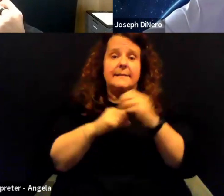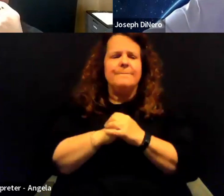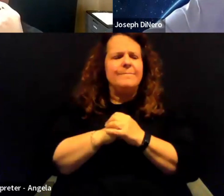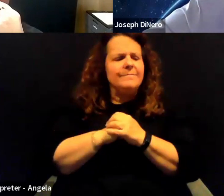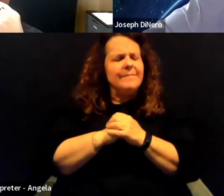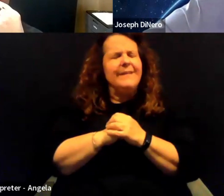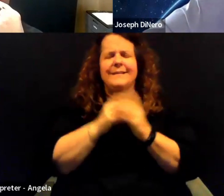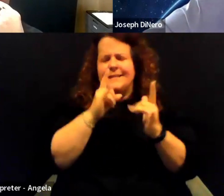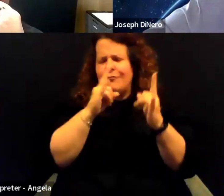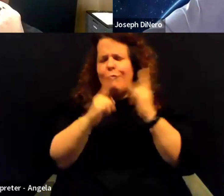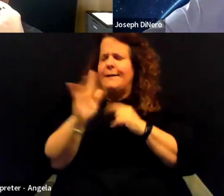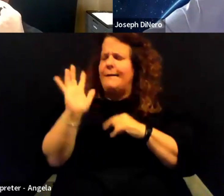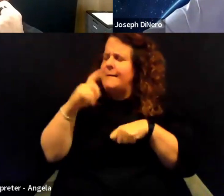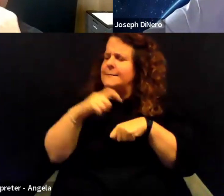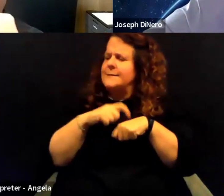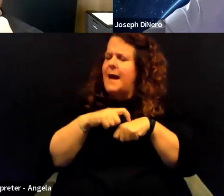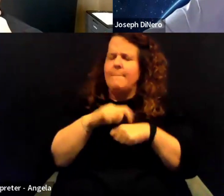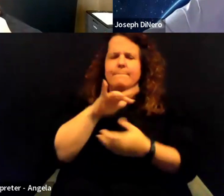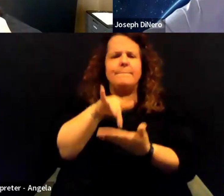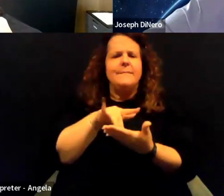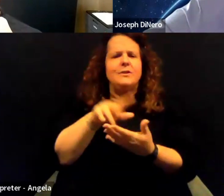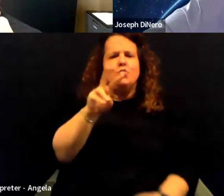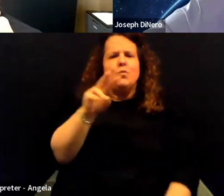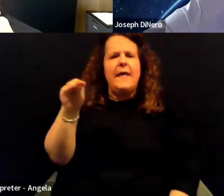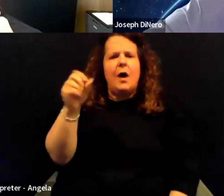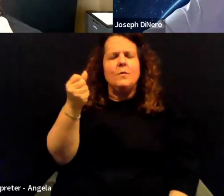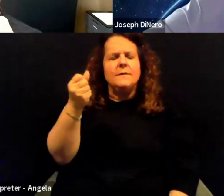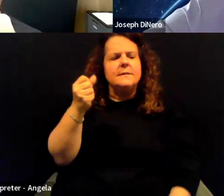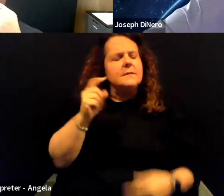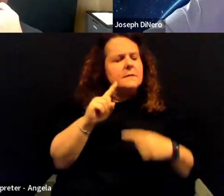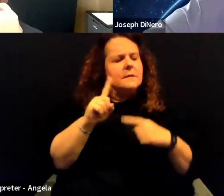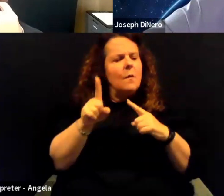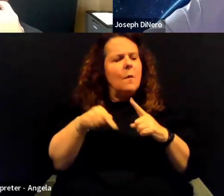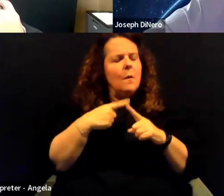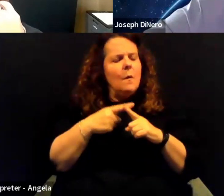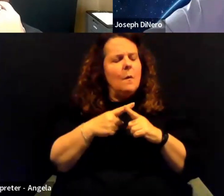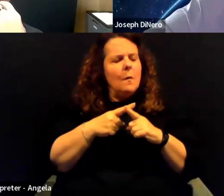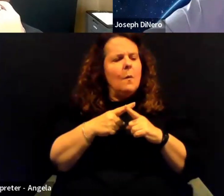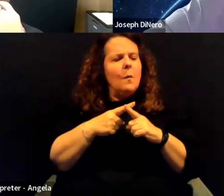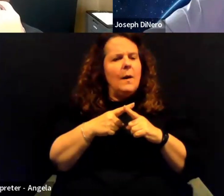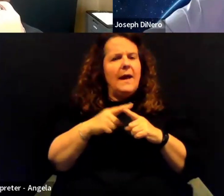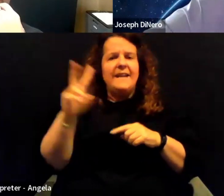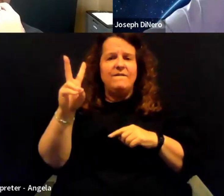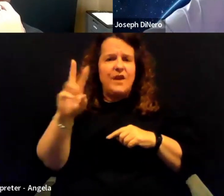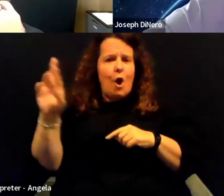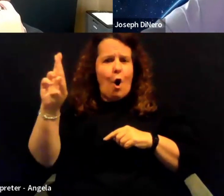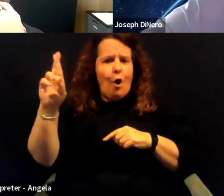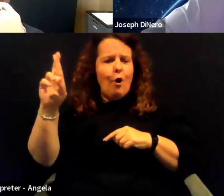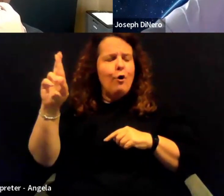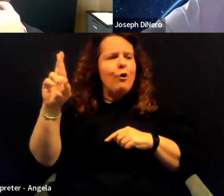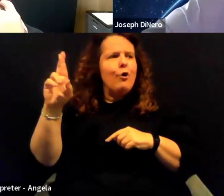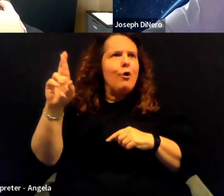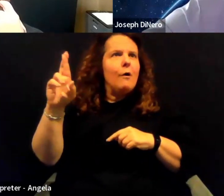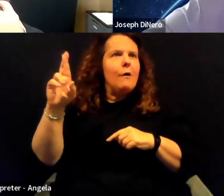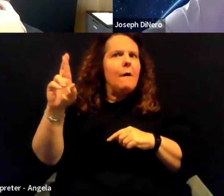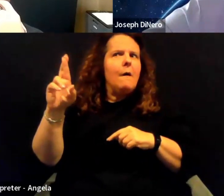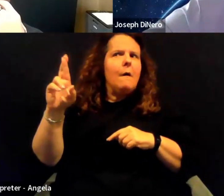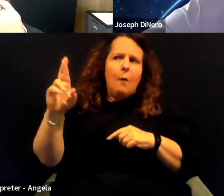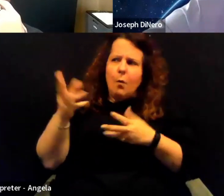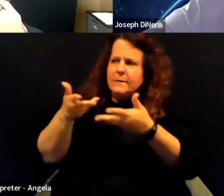because, , when, vocational rehab was, , you know, talking to me about it, they were, they